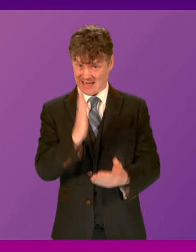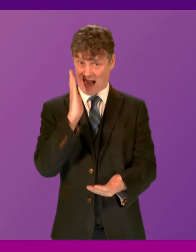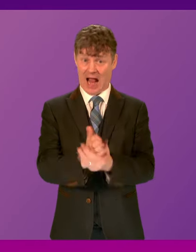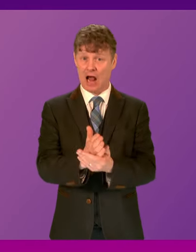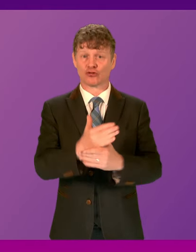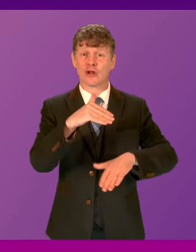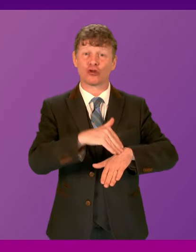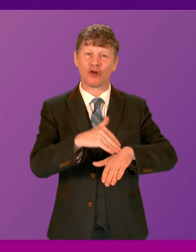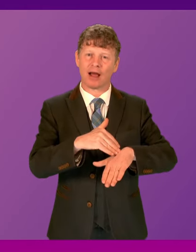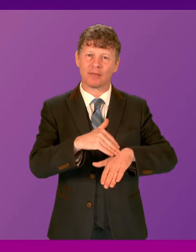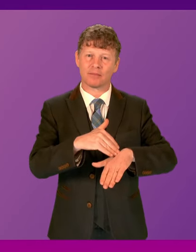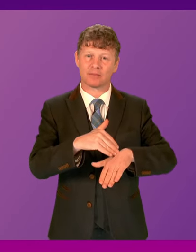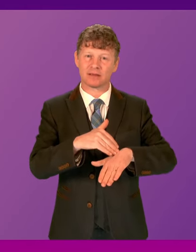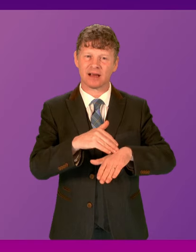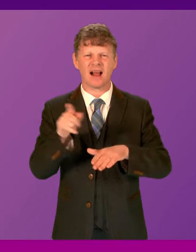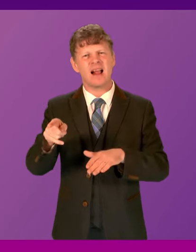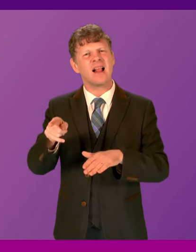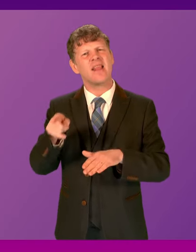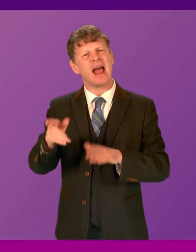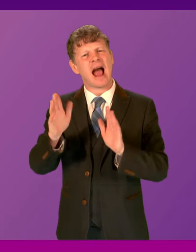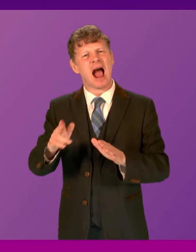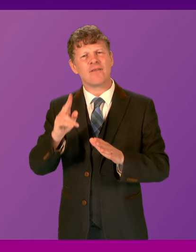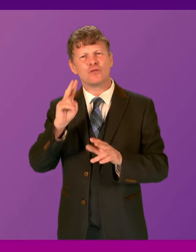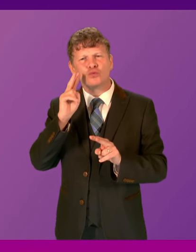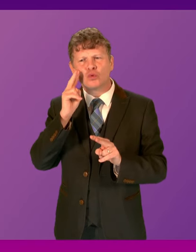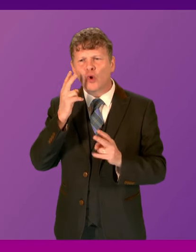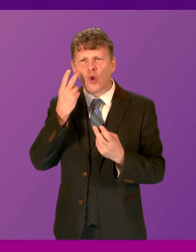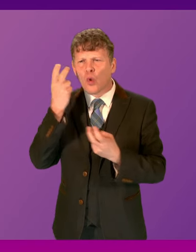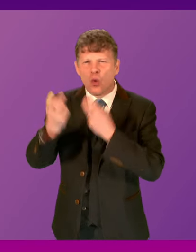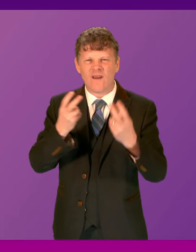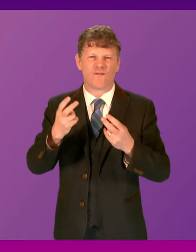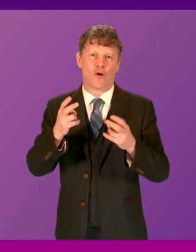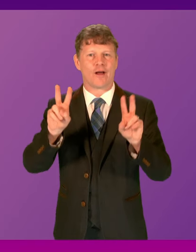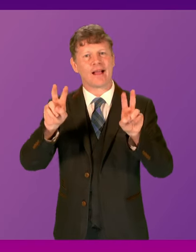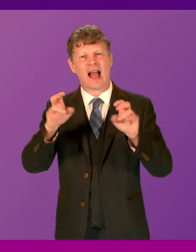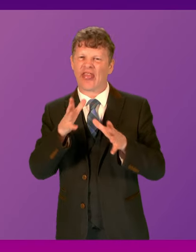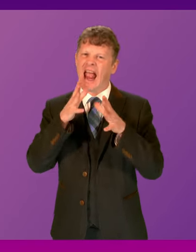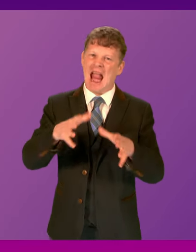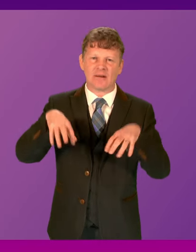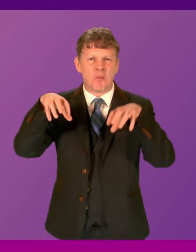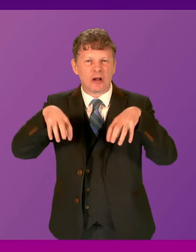but will instead have to look for the hate monster or to police free